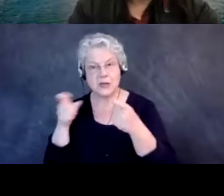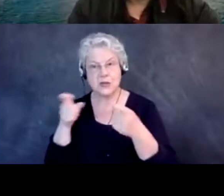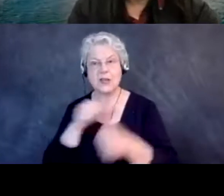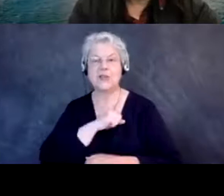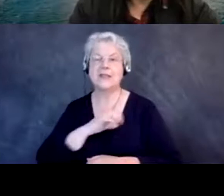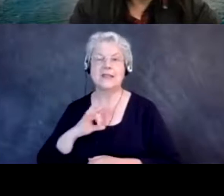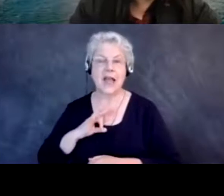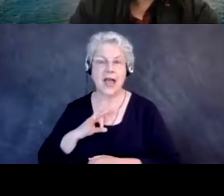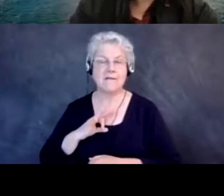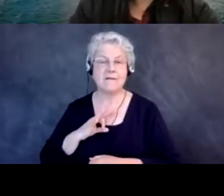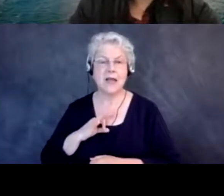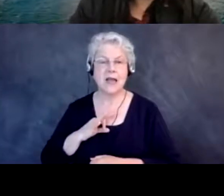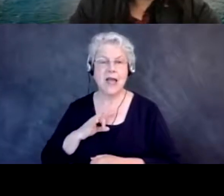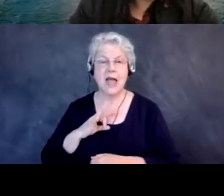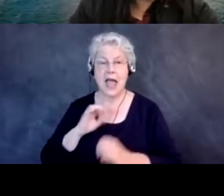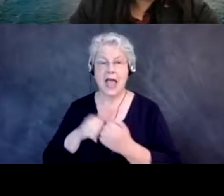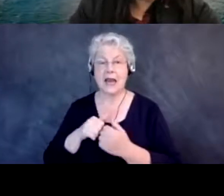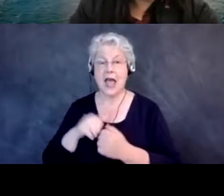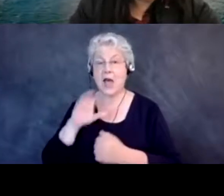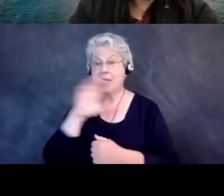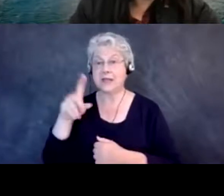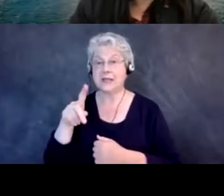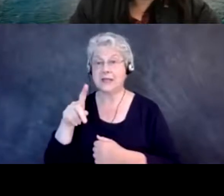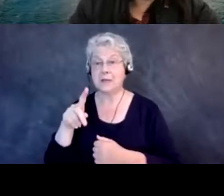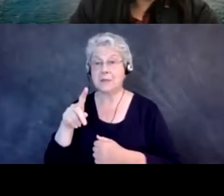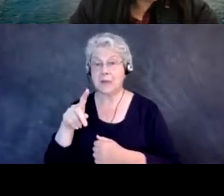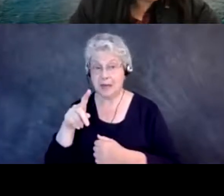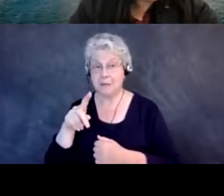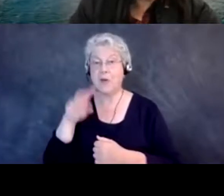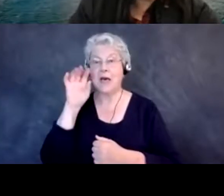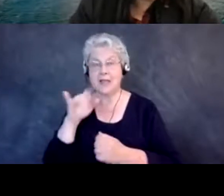and how they’re held up by the CCP, or how they should be holding up the CCP through